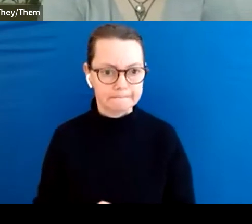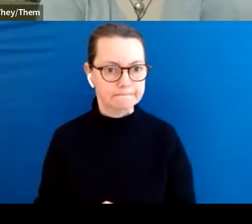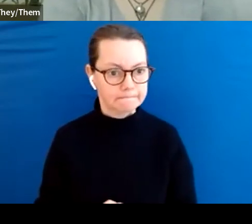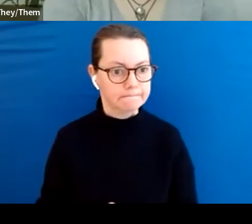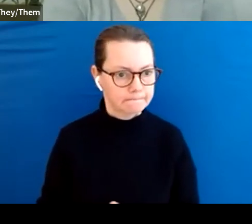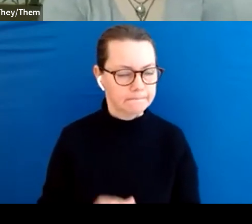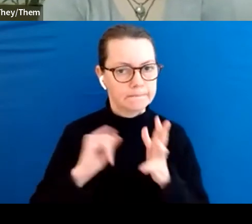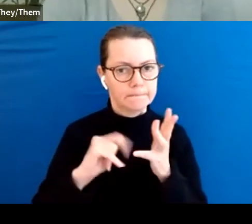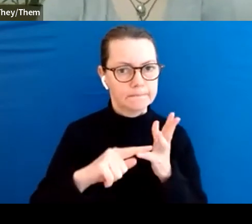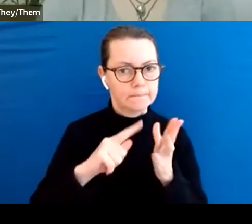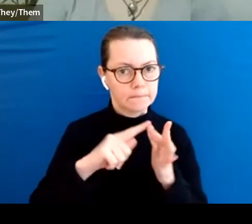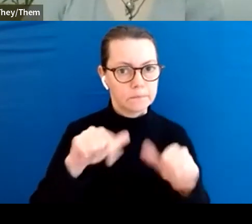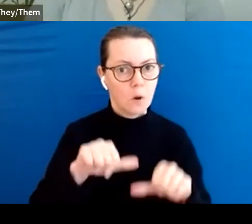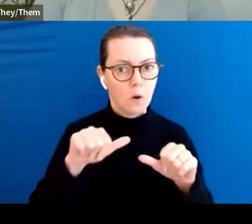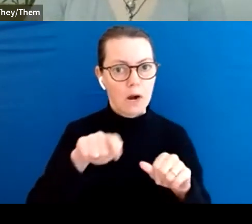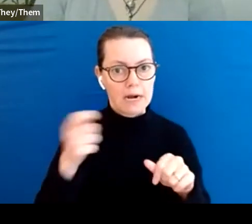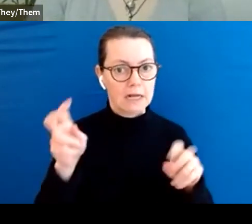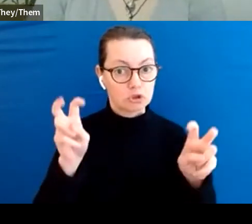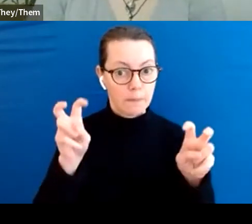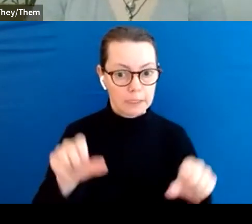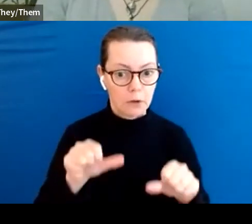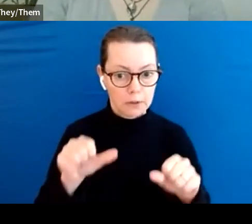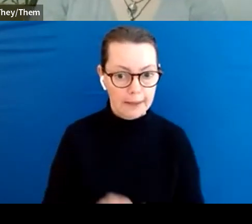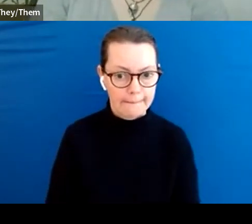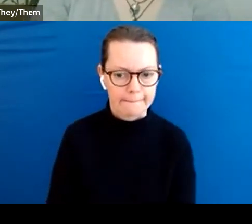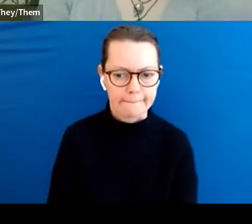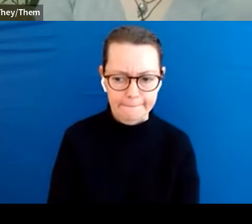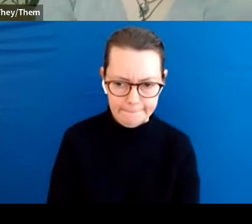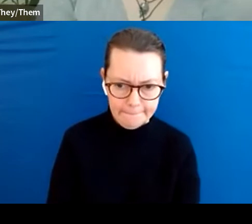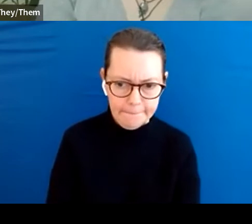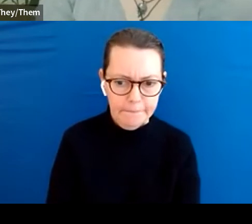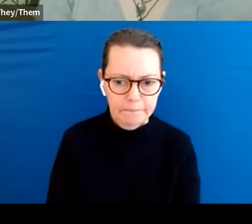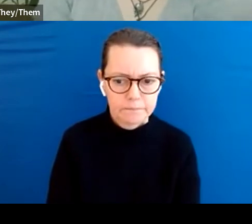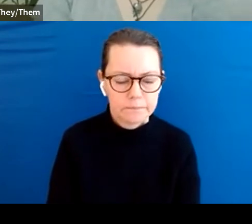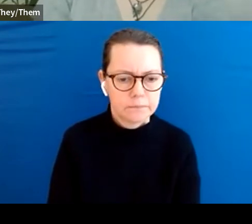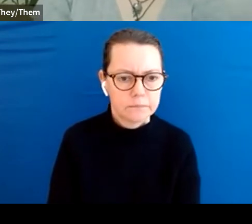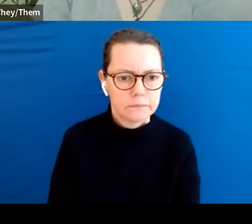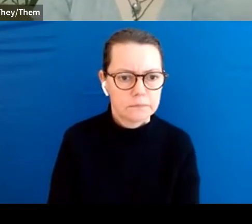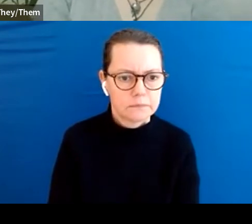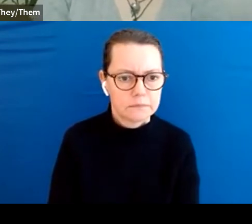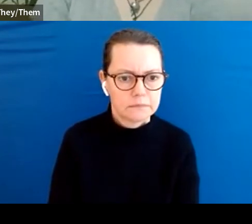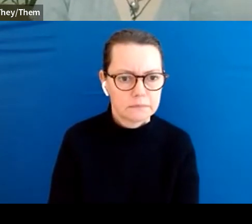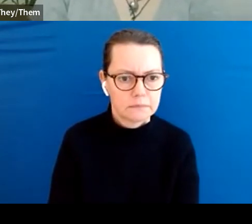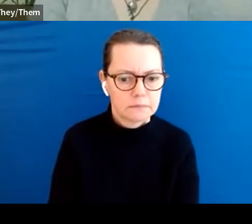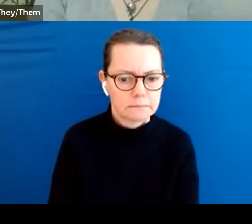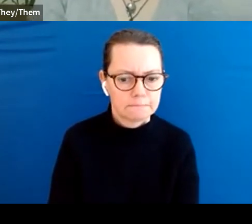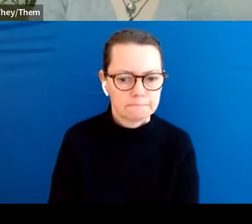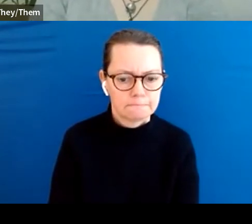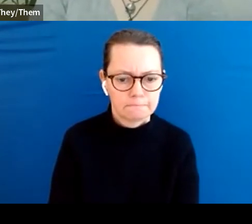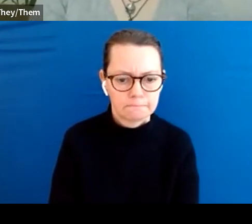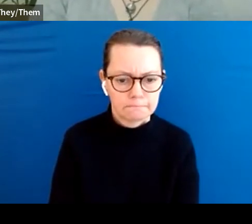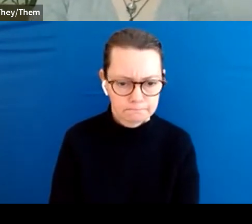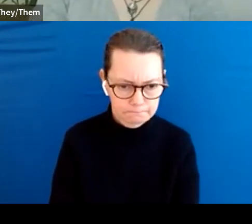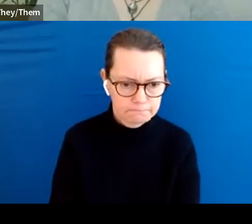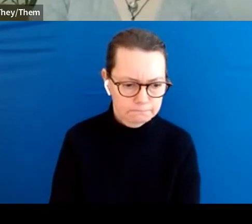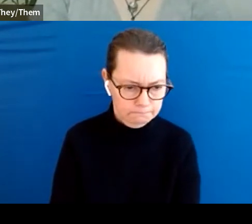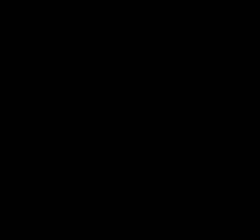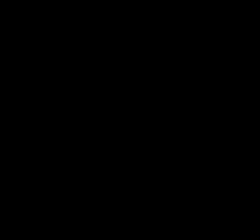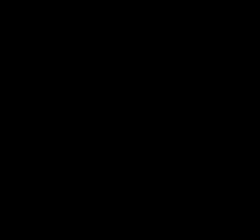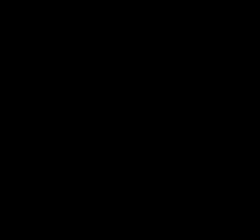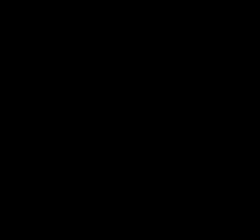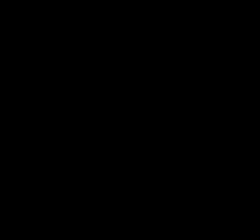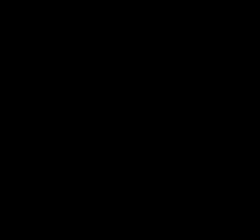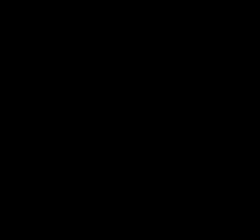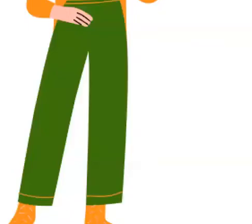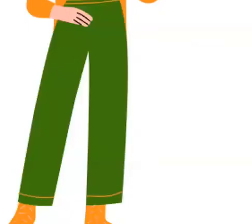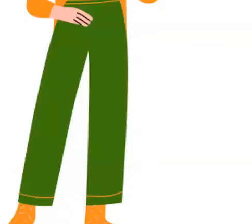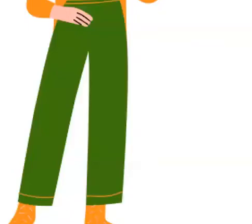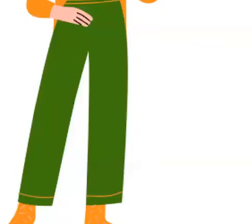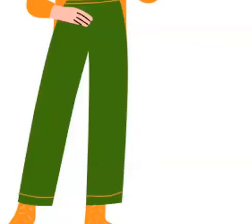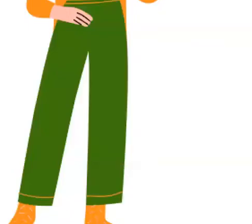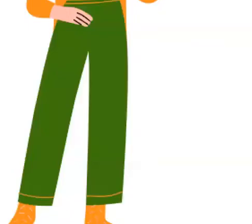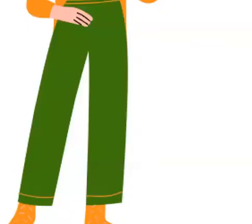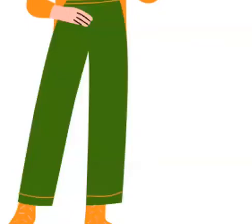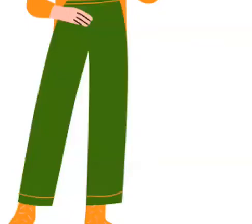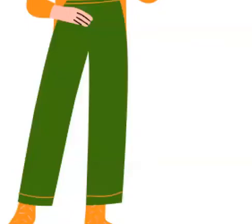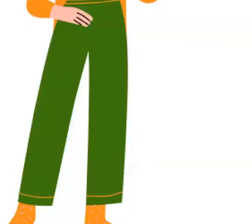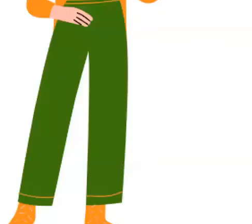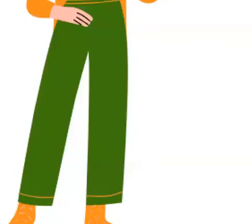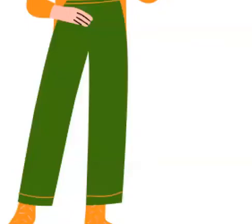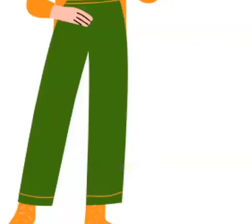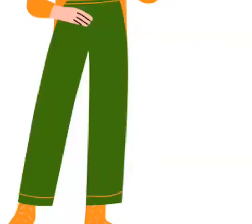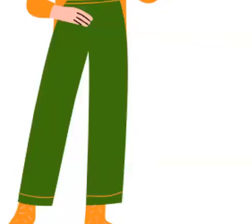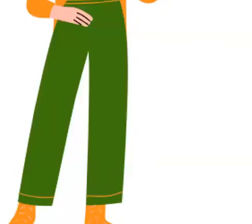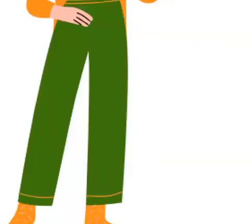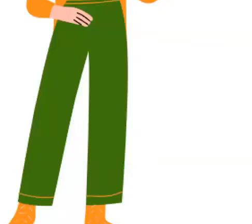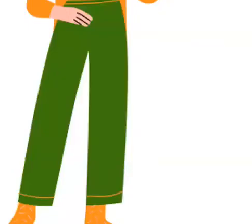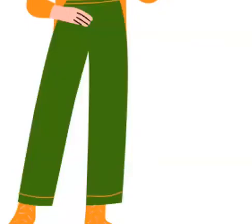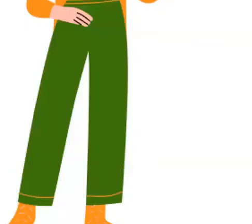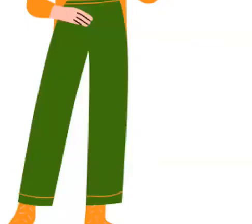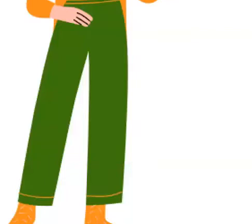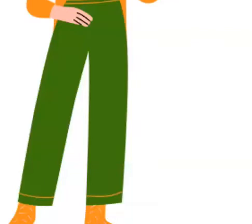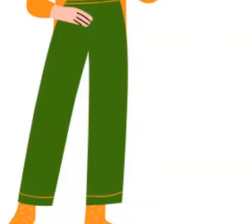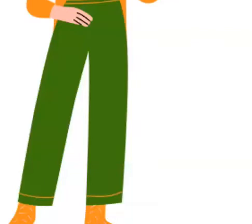Okay, we might move on to the next topic if that's okay. And, like, the first one we've got just a couple of points on a slide before we kick into the to the main topic.